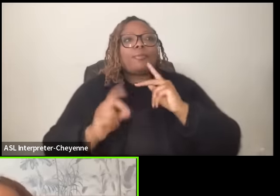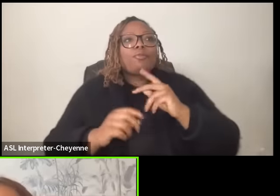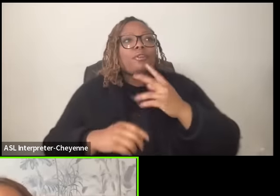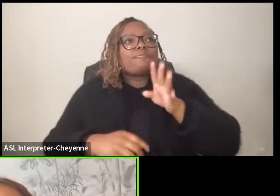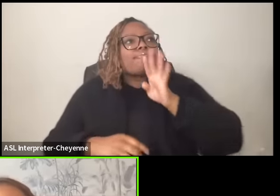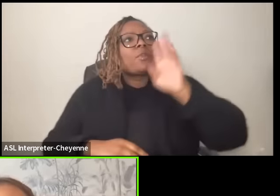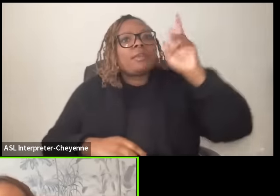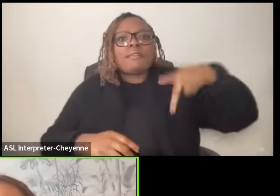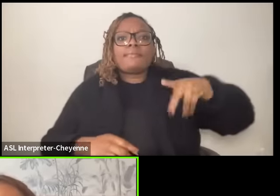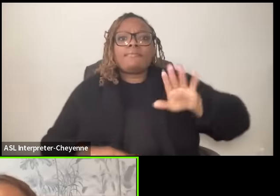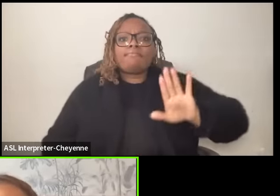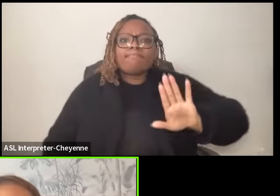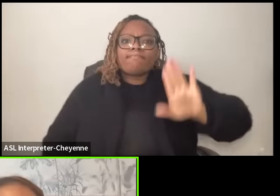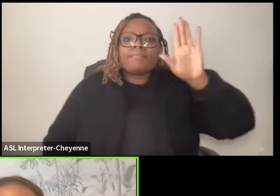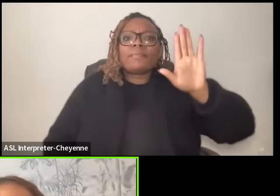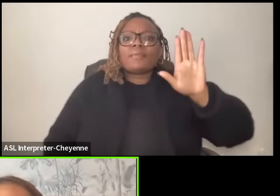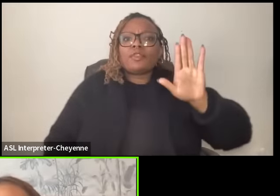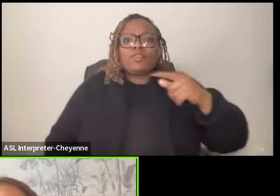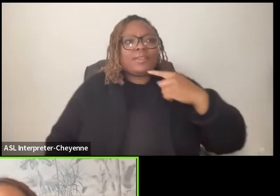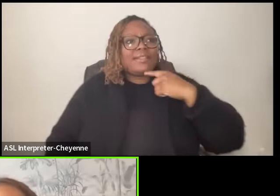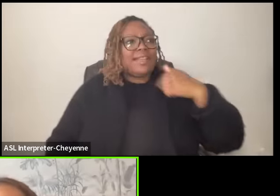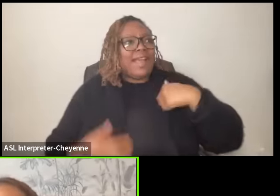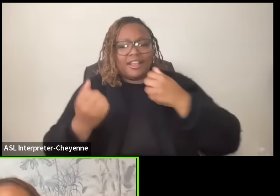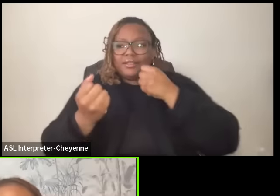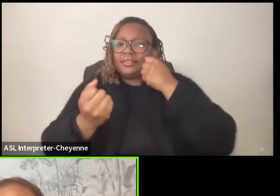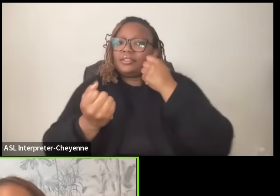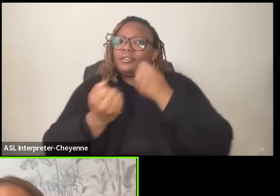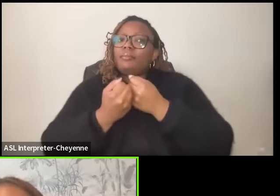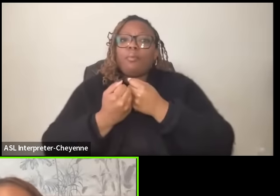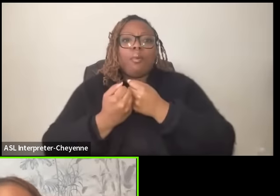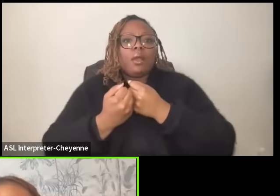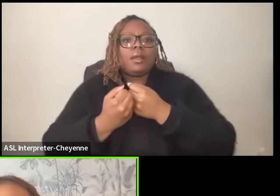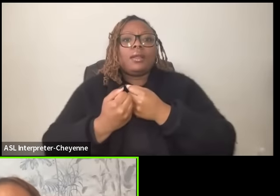who have claimed their solidarity have said that solidarity is not just it's a verb it's something